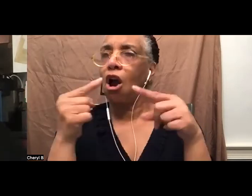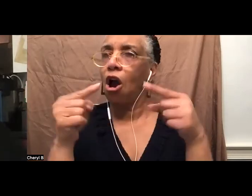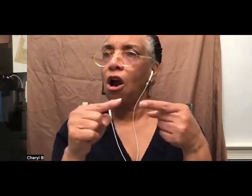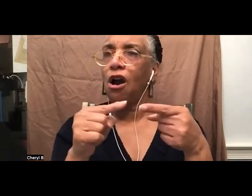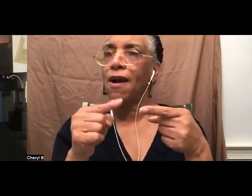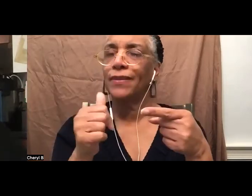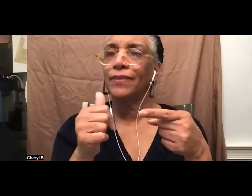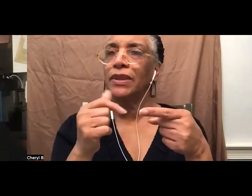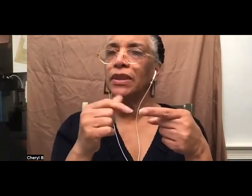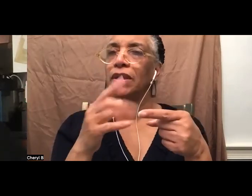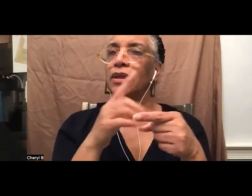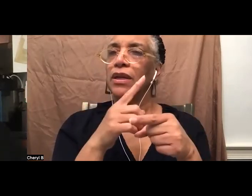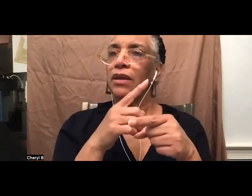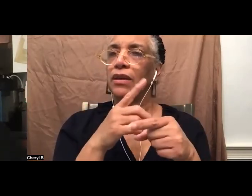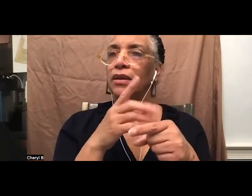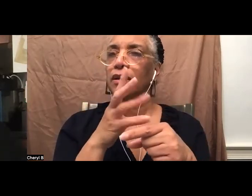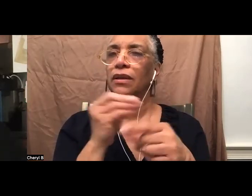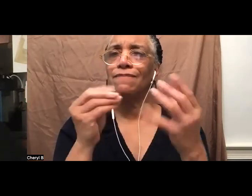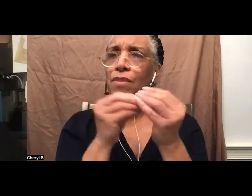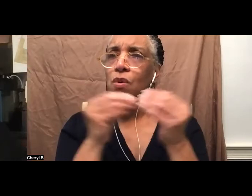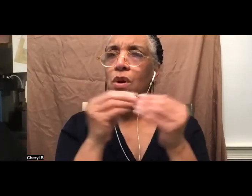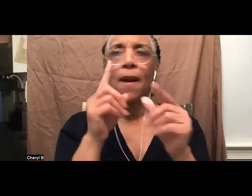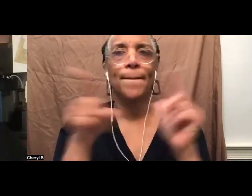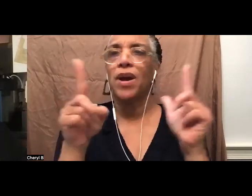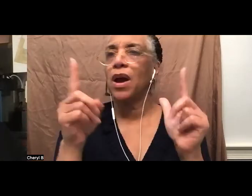but we were mentioned only one time in the final COP26